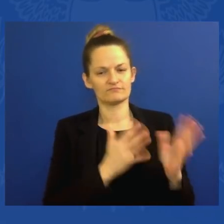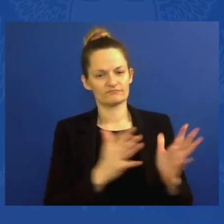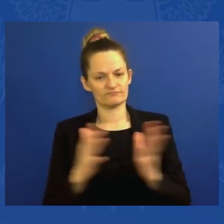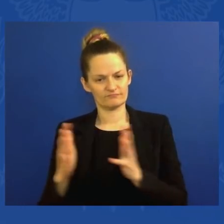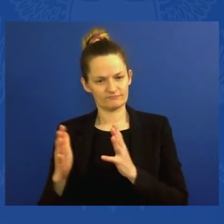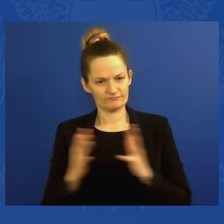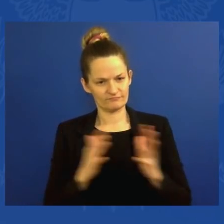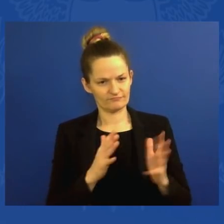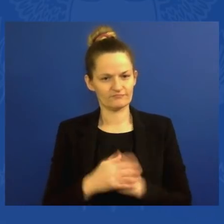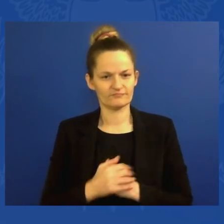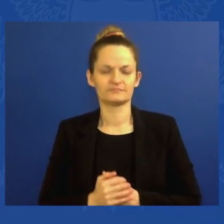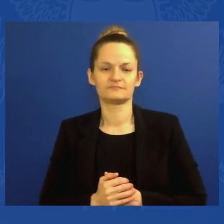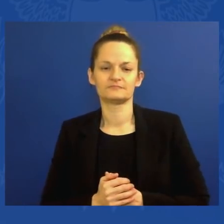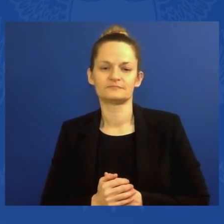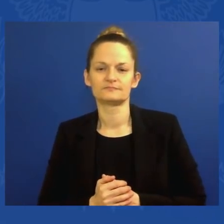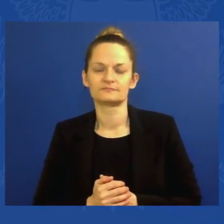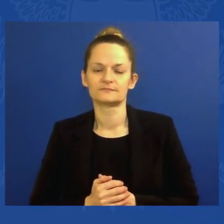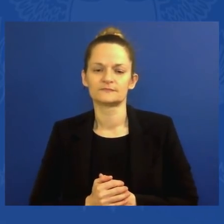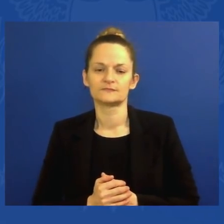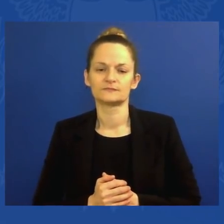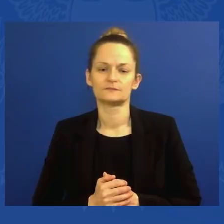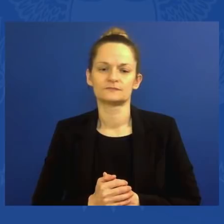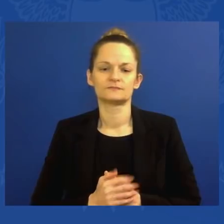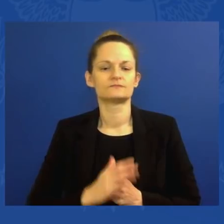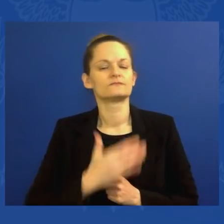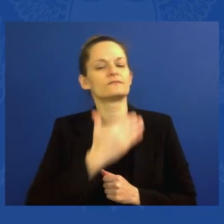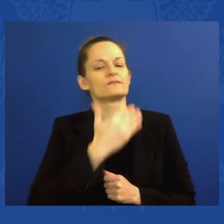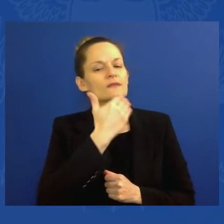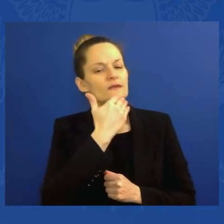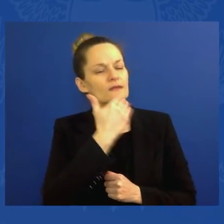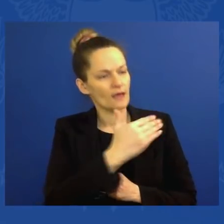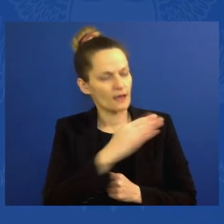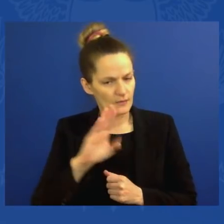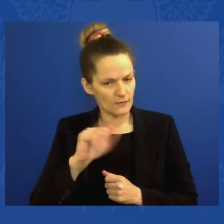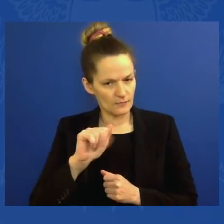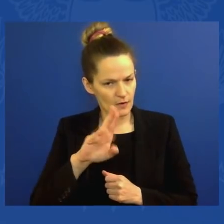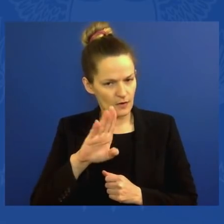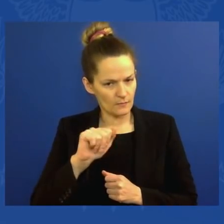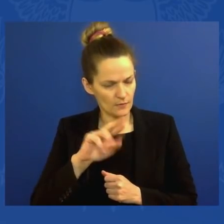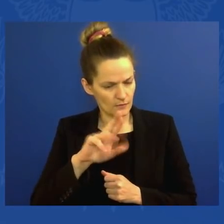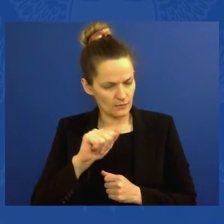Thank you, Barbara, and I thank you, Mr. President, for the opportunity to be here today